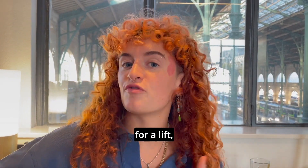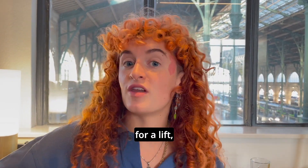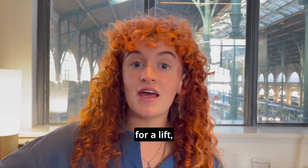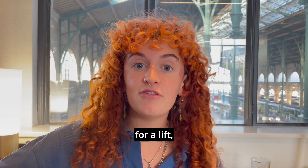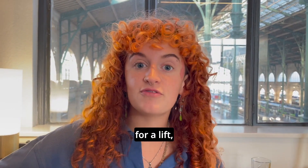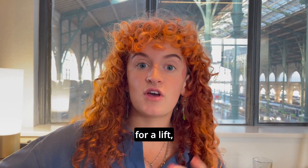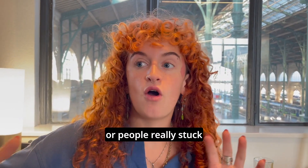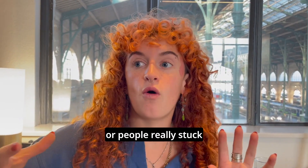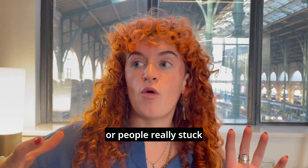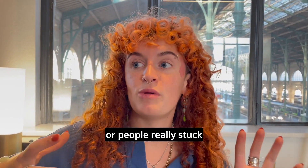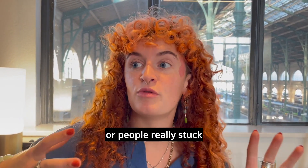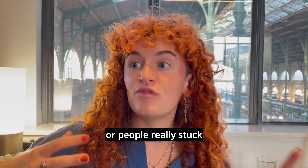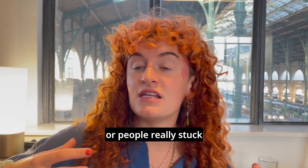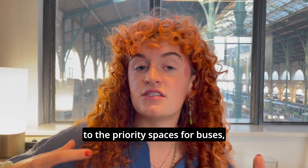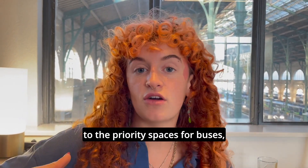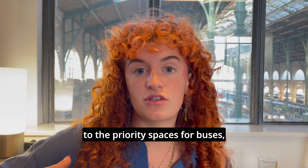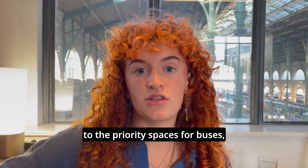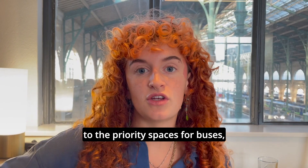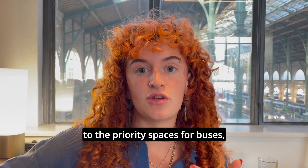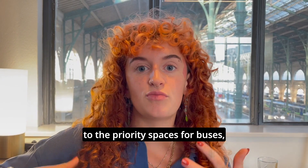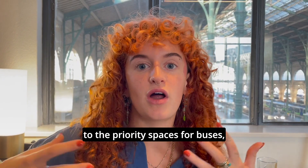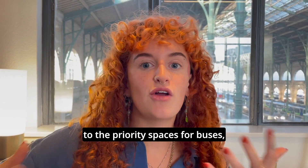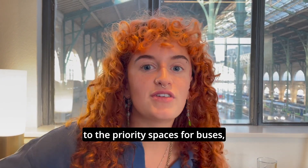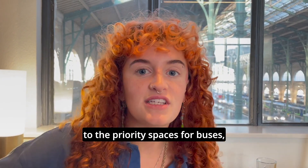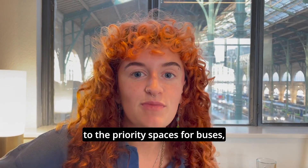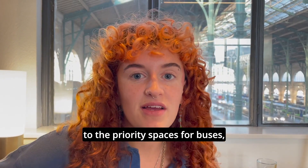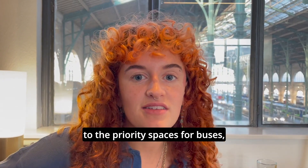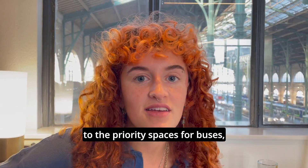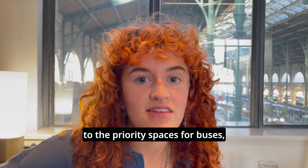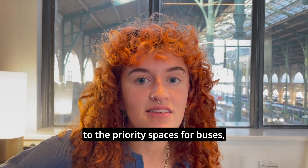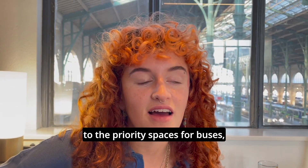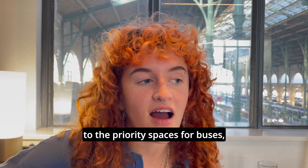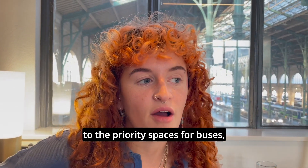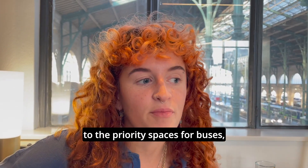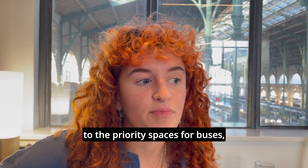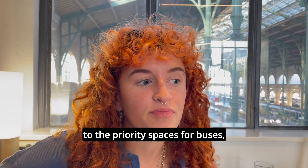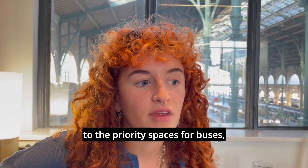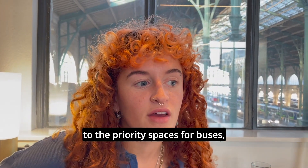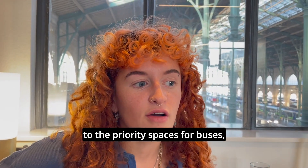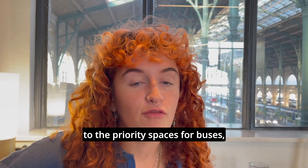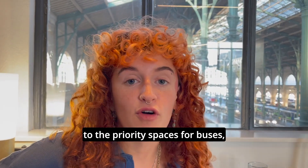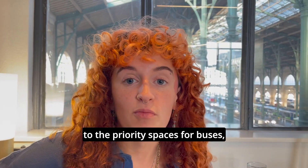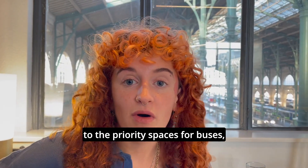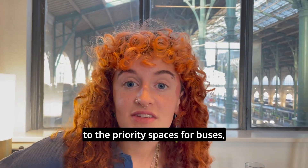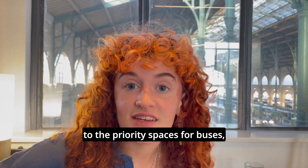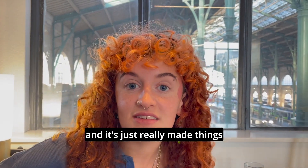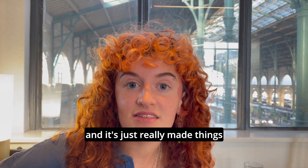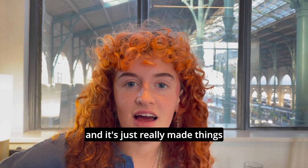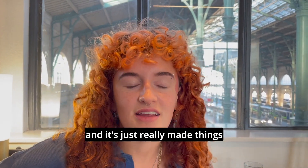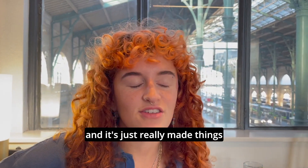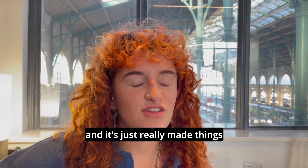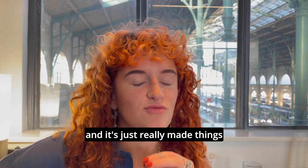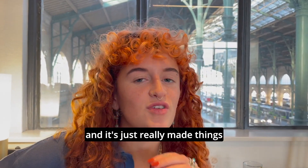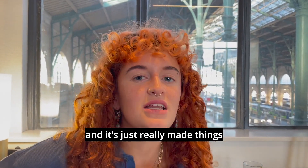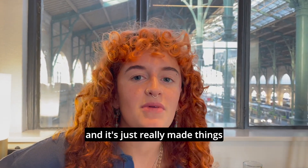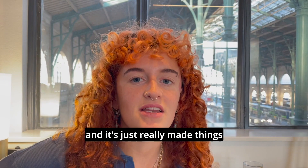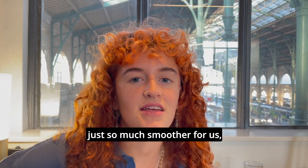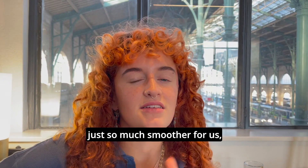for a lift, or people really stuck to the priority spaces for buses, and it's just really made things